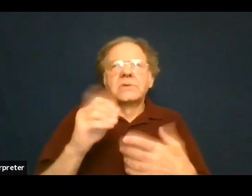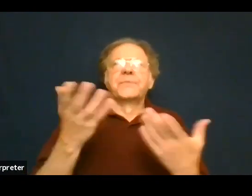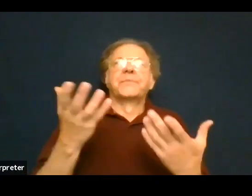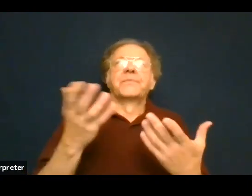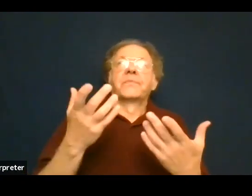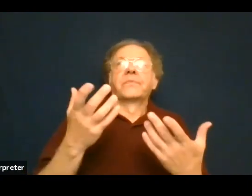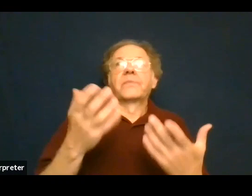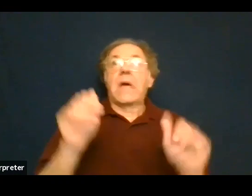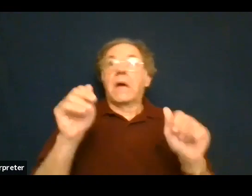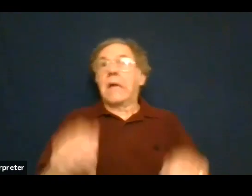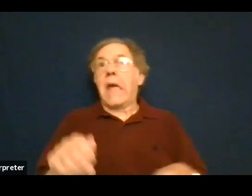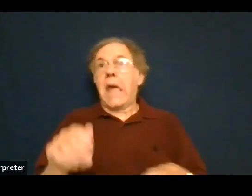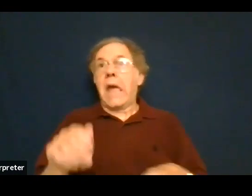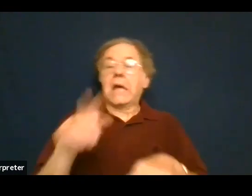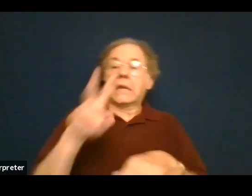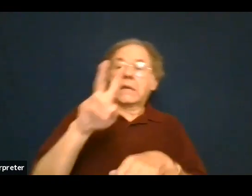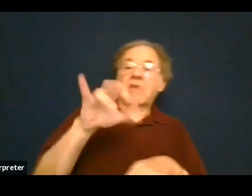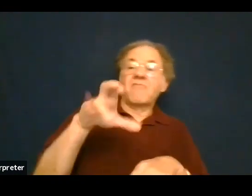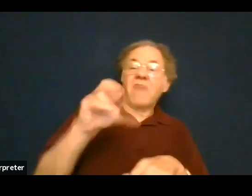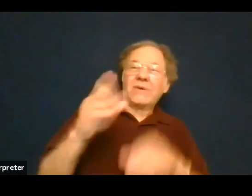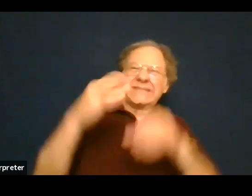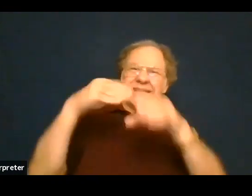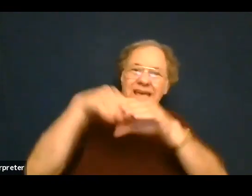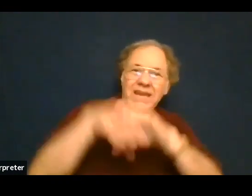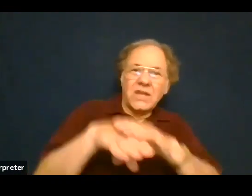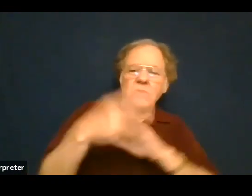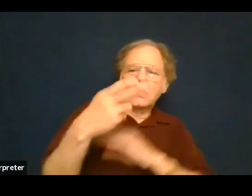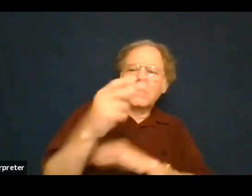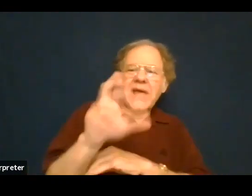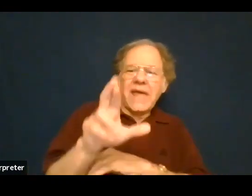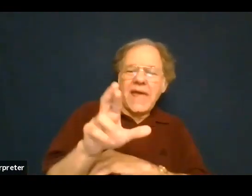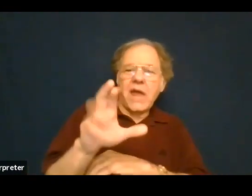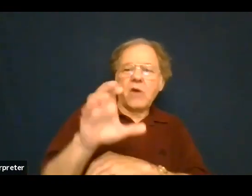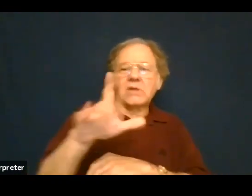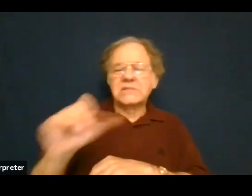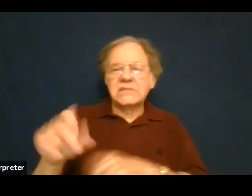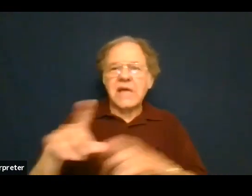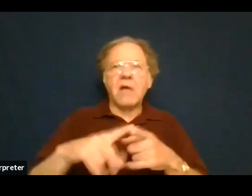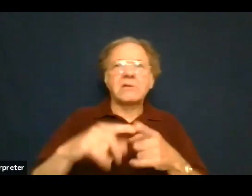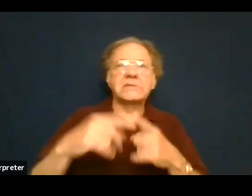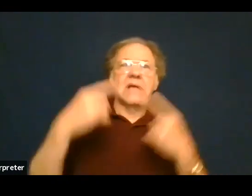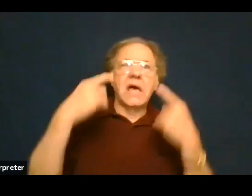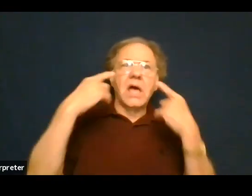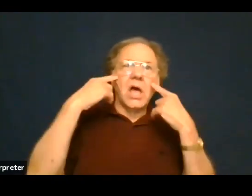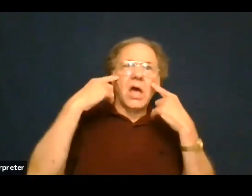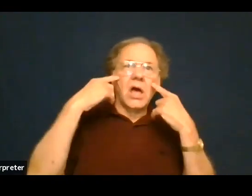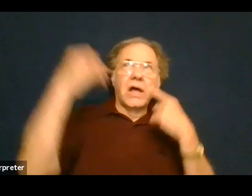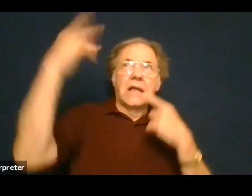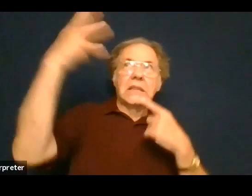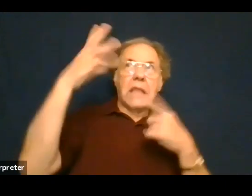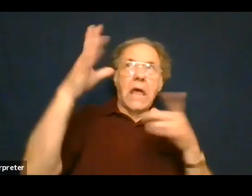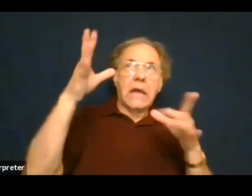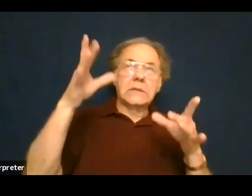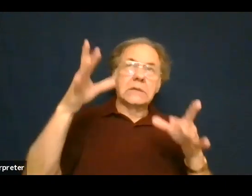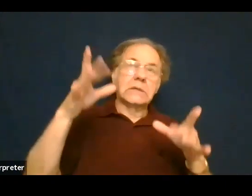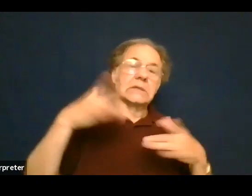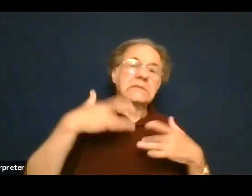into hair cells or photoreceptors or other cells in the ear and the eye that affect hearing and vision